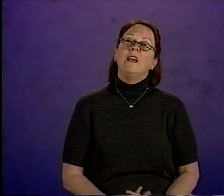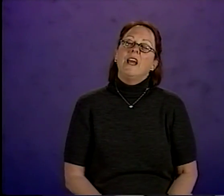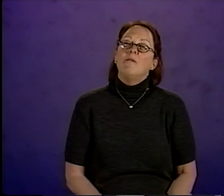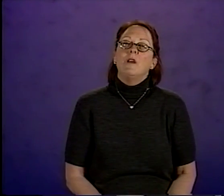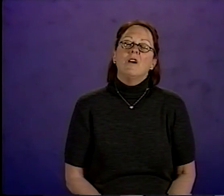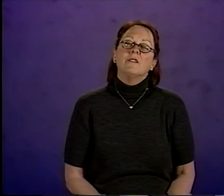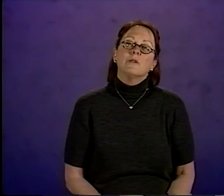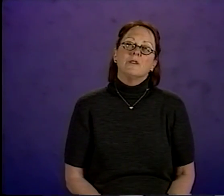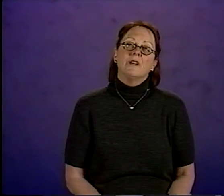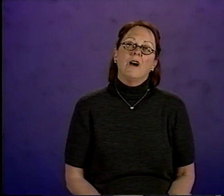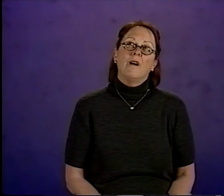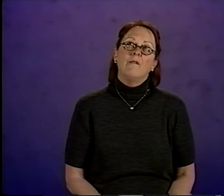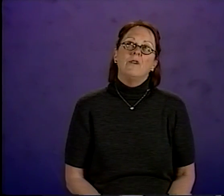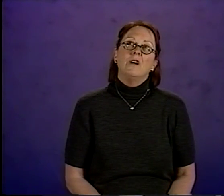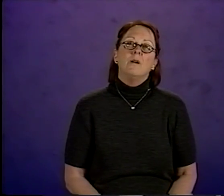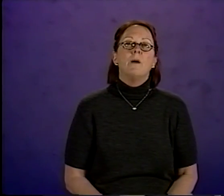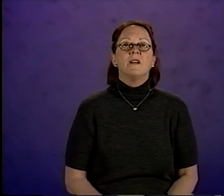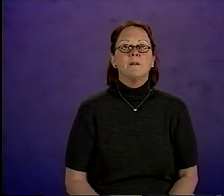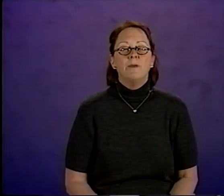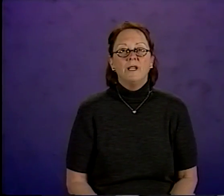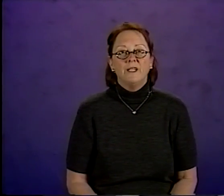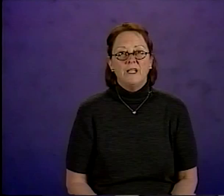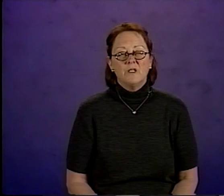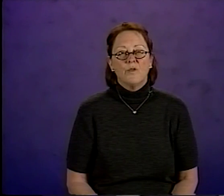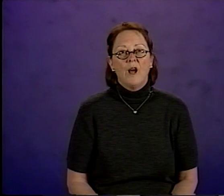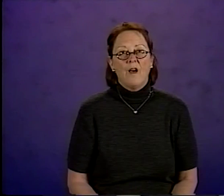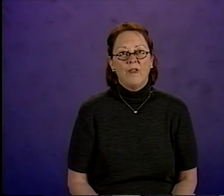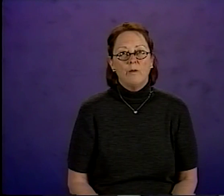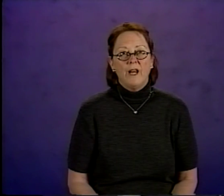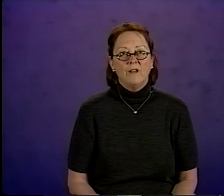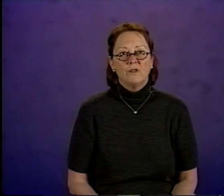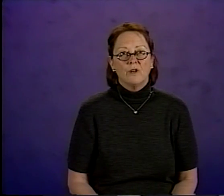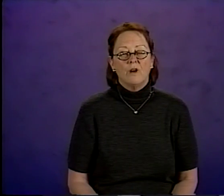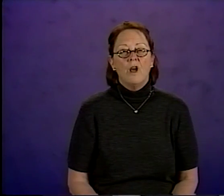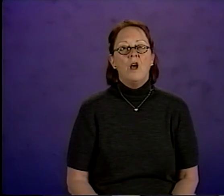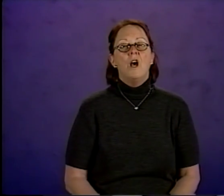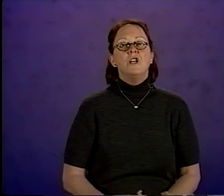And gave me all sorts of a possibilities for how they would answer.